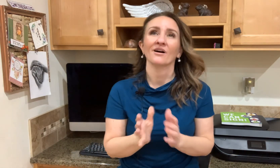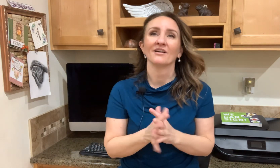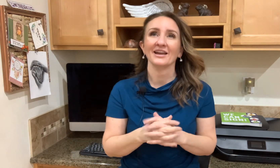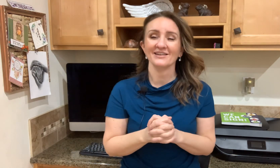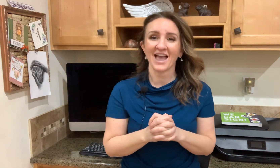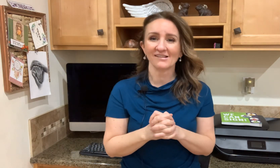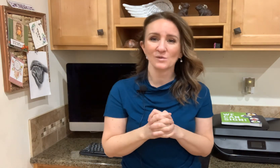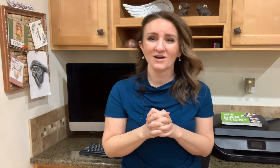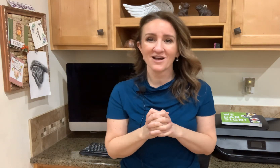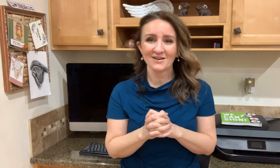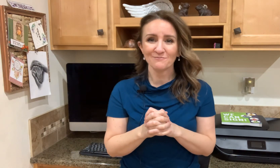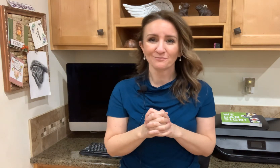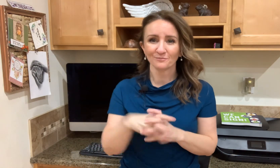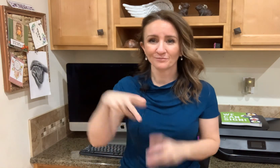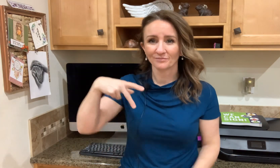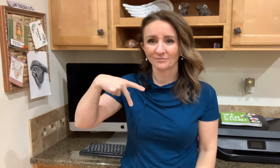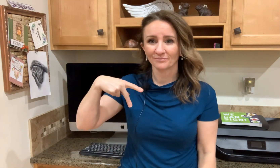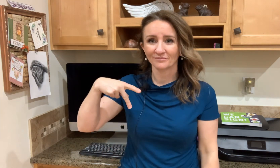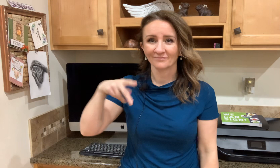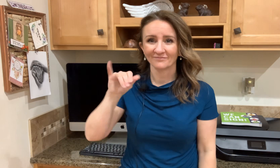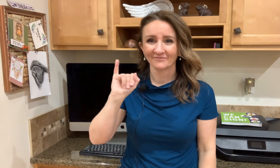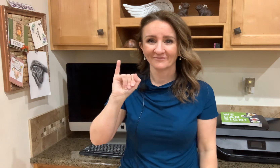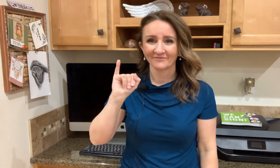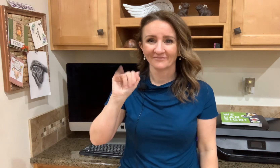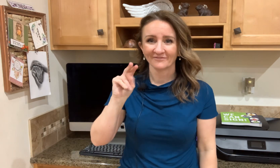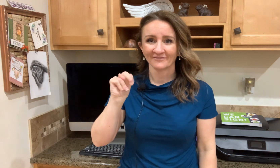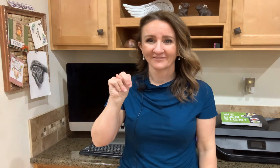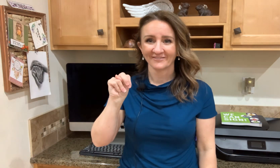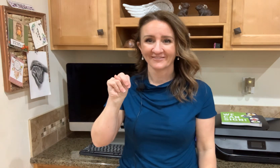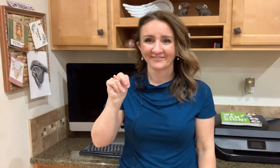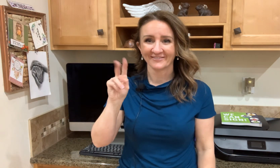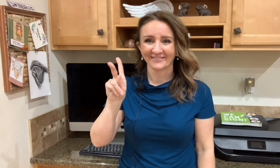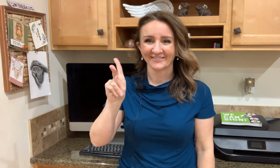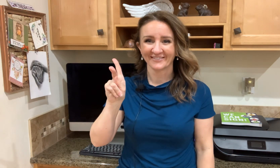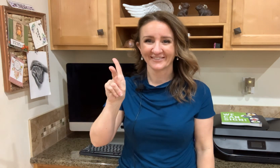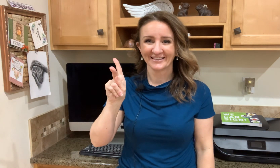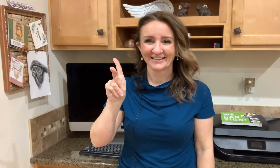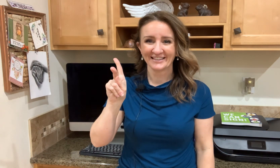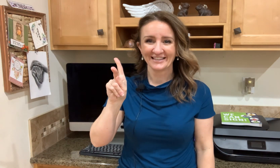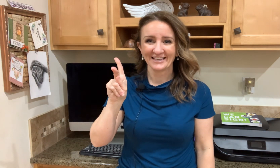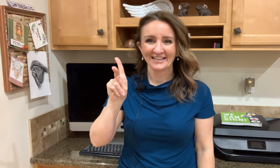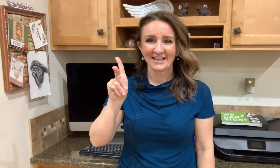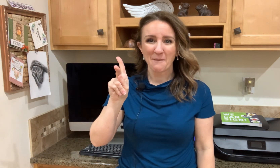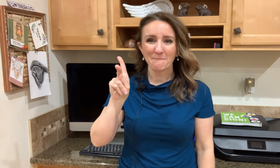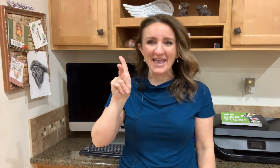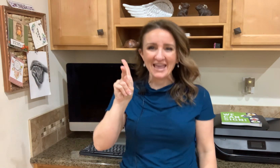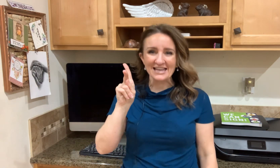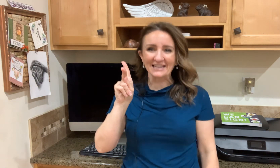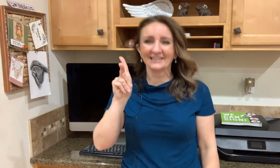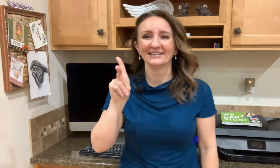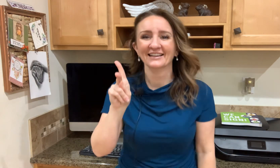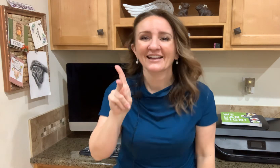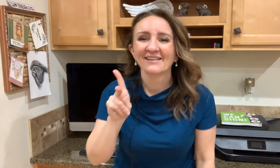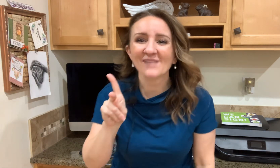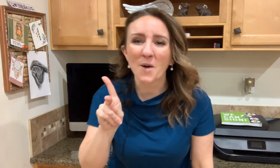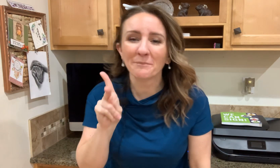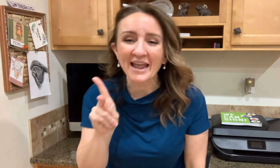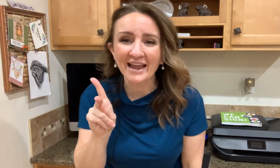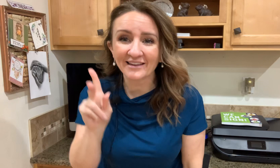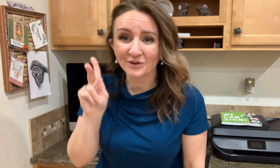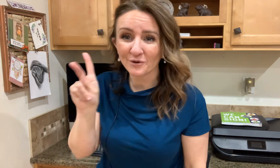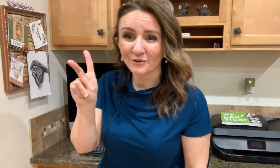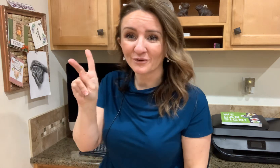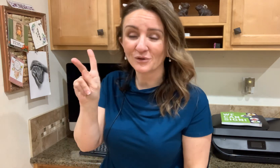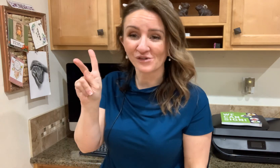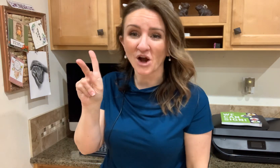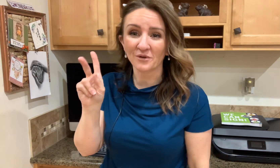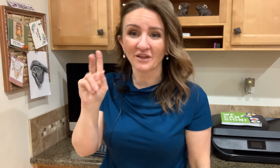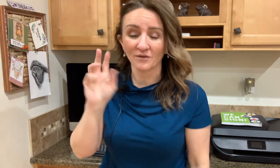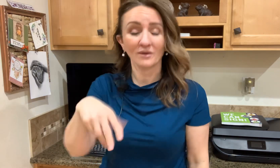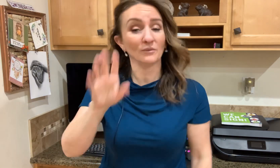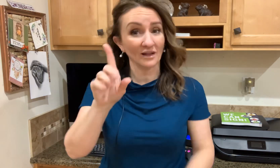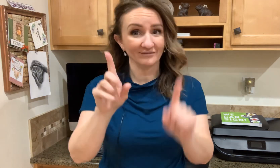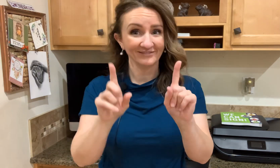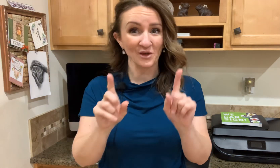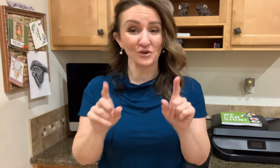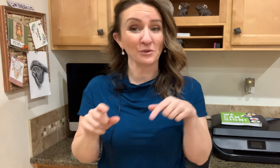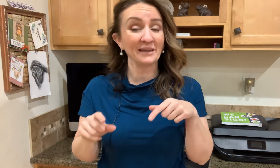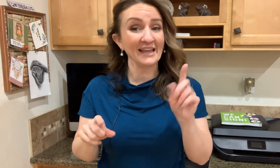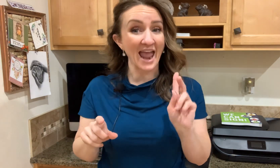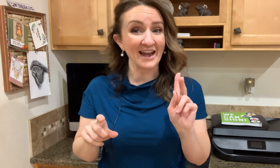Alright next one... pink. So pink you start with a P, so there's a P, and a